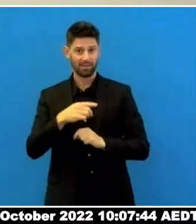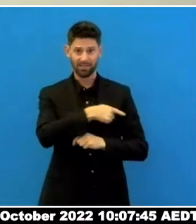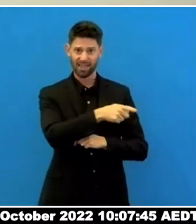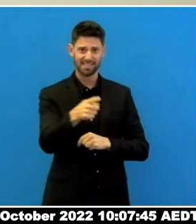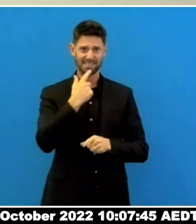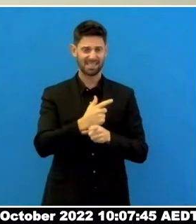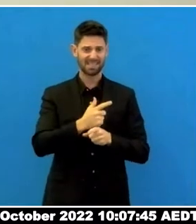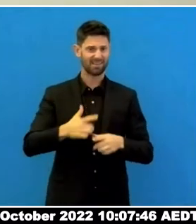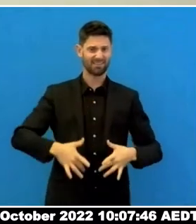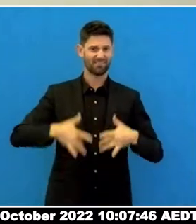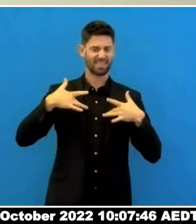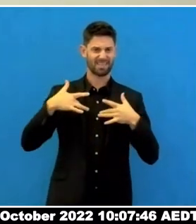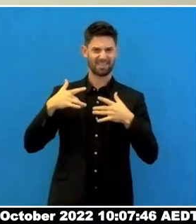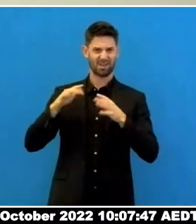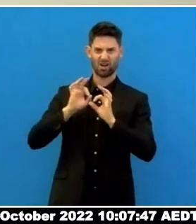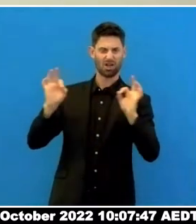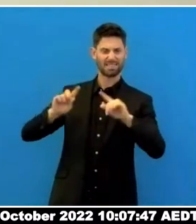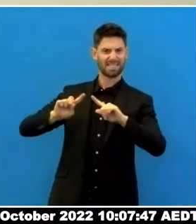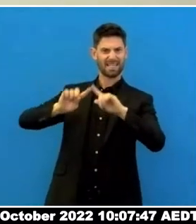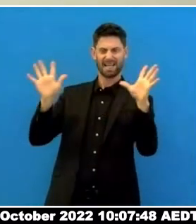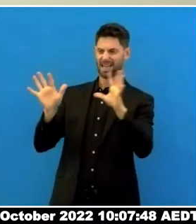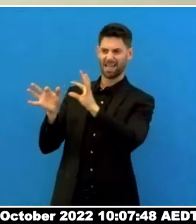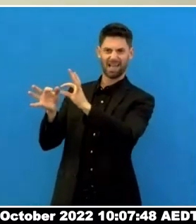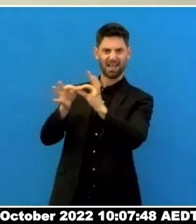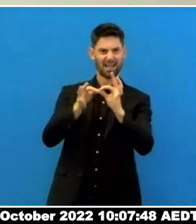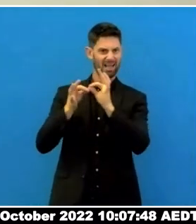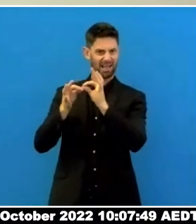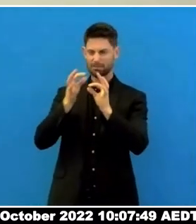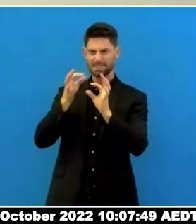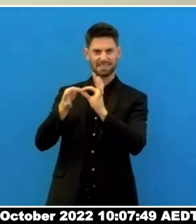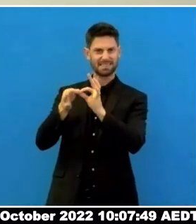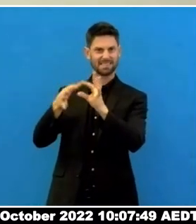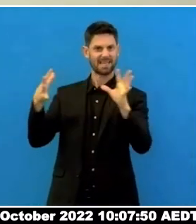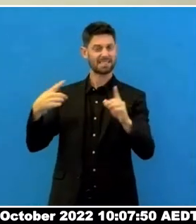and discrimination because of a lack of cultural safety in service delivery.